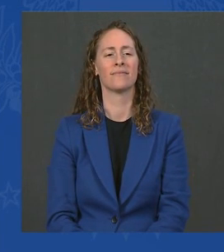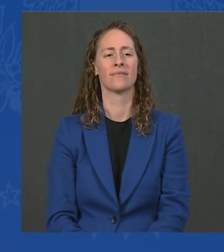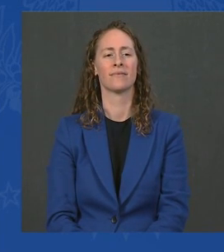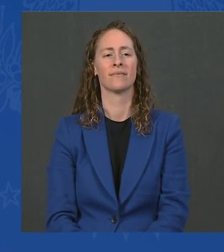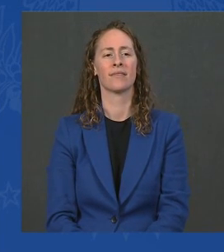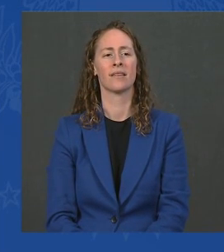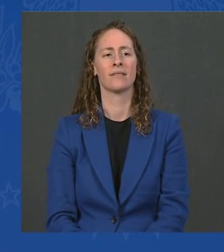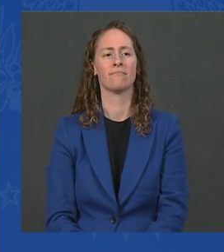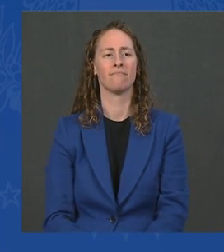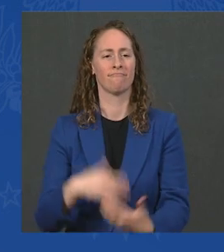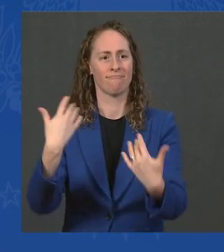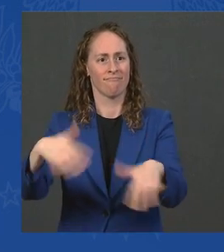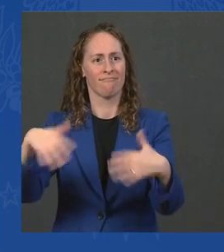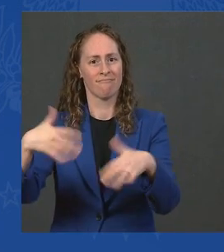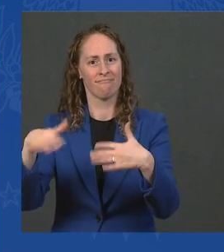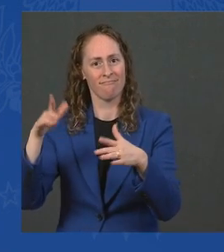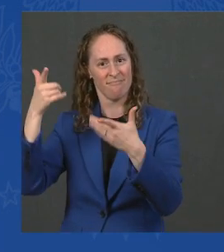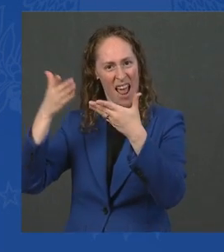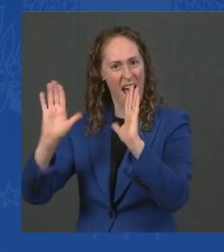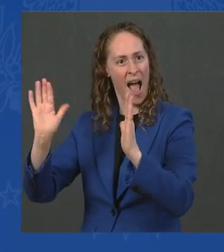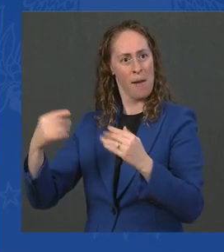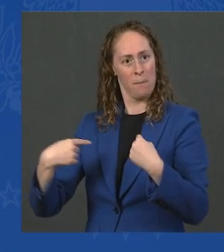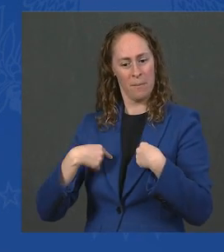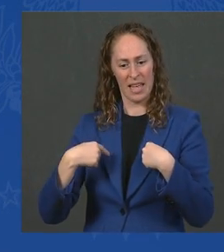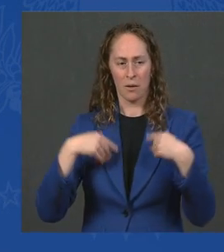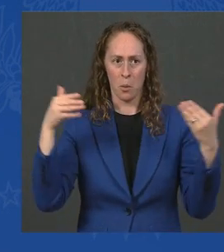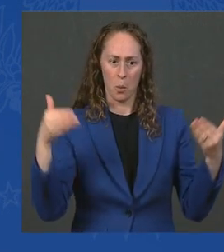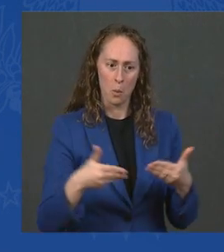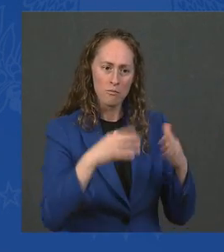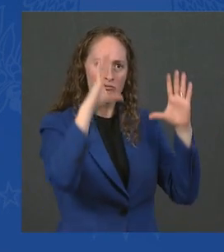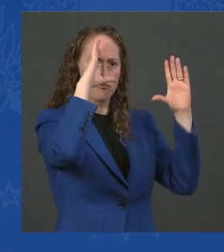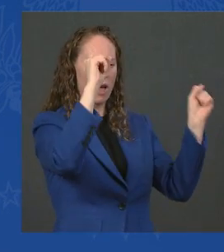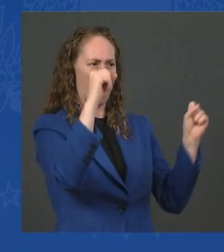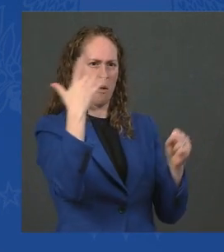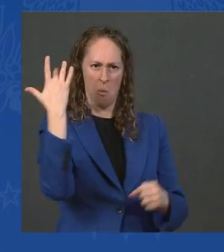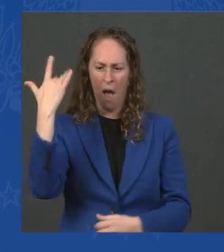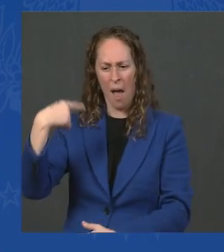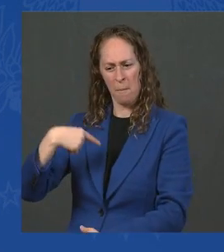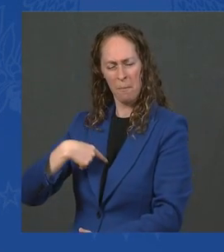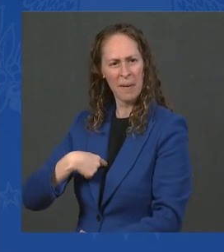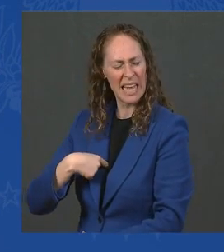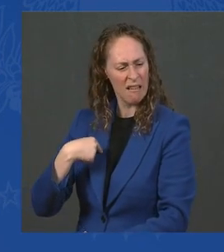How did I get selected for such an honor? Then I thought, why not me?